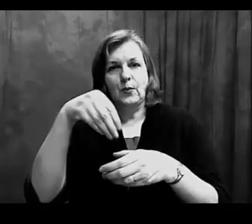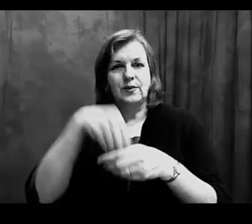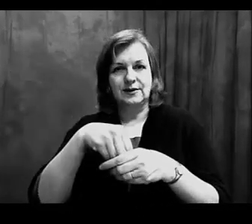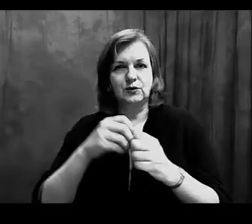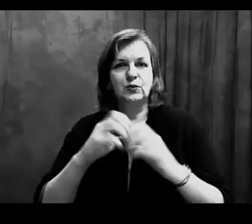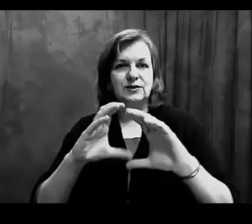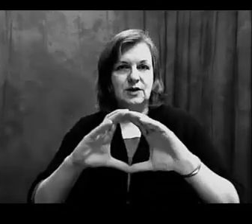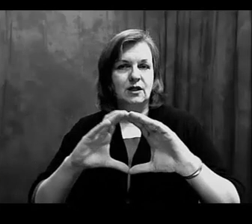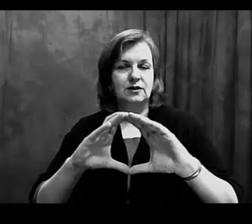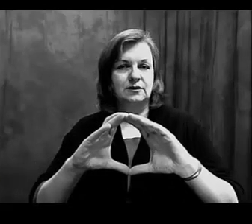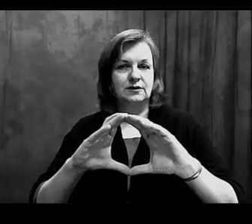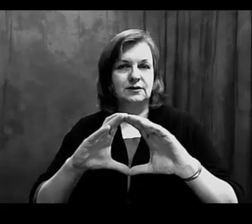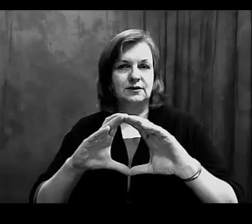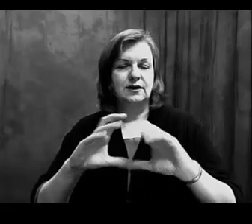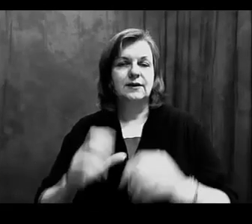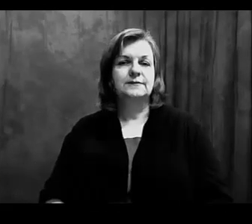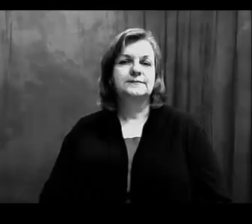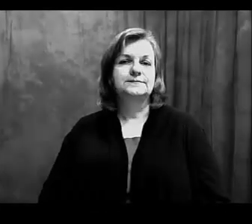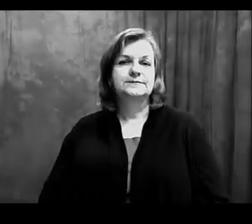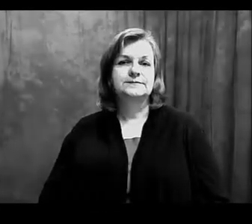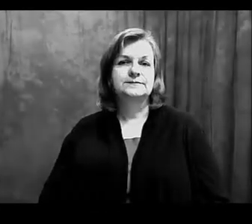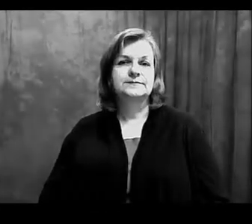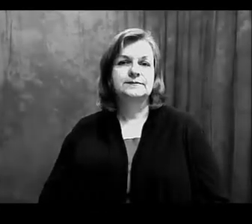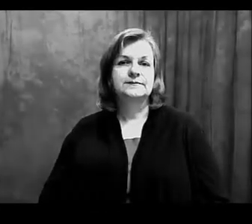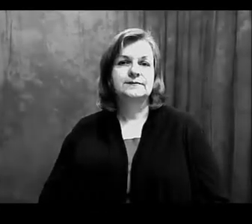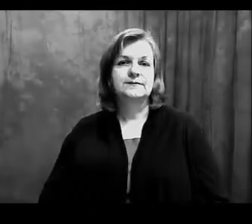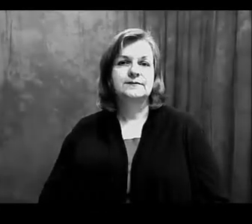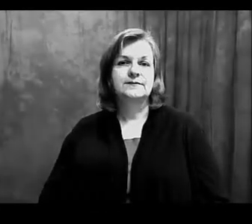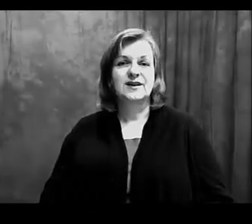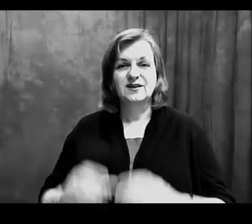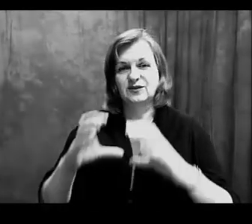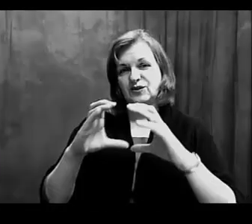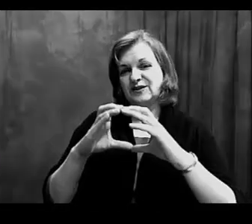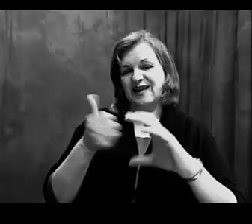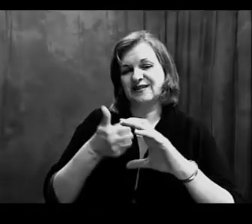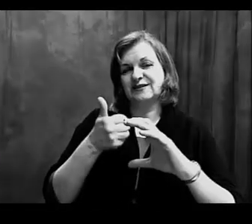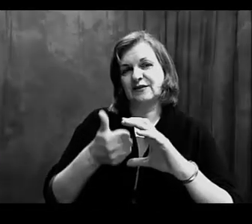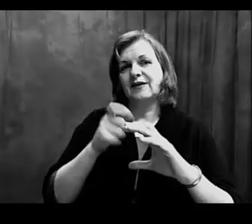back into the cell - we are picking up food and proteins from other cells into an individual cell